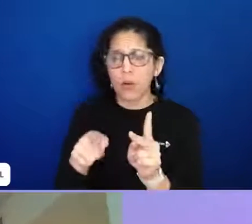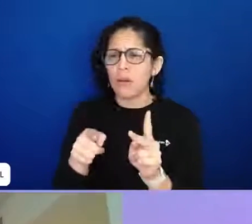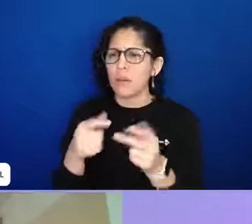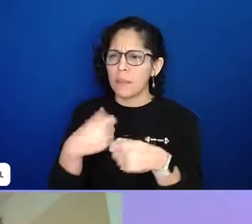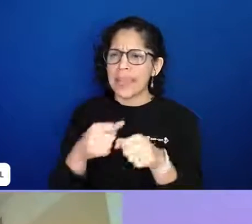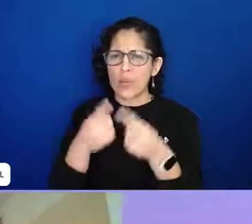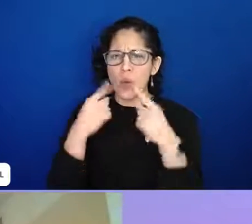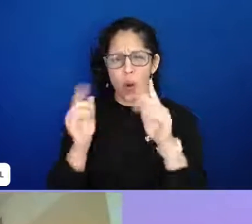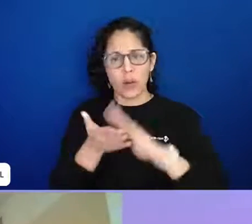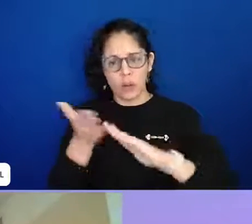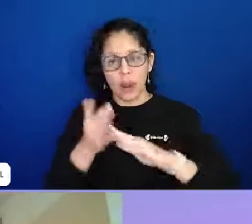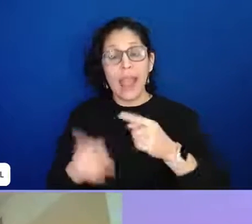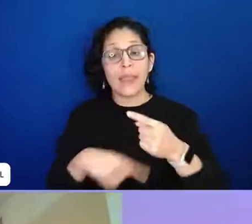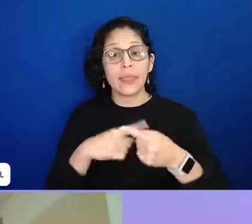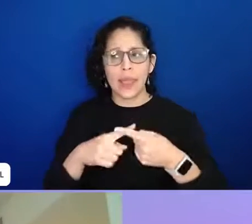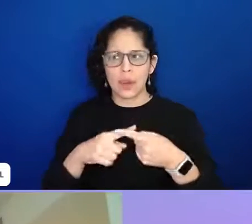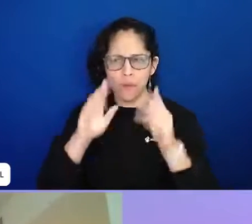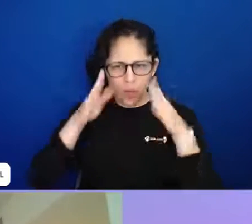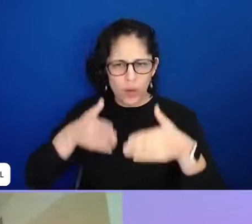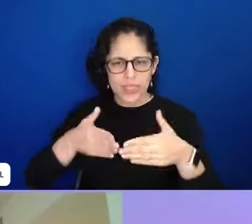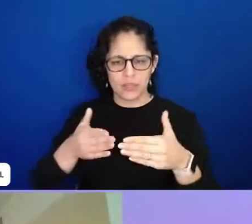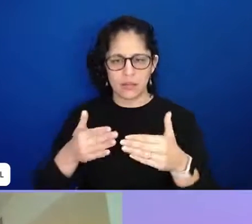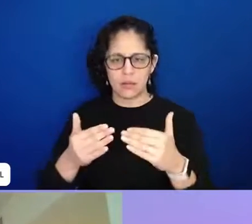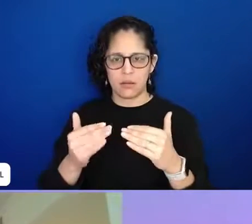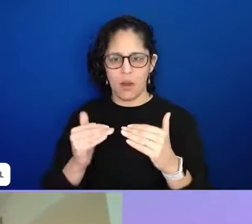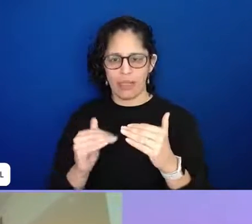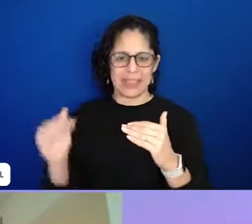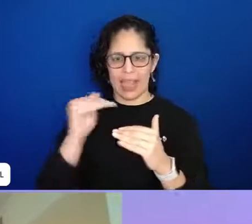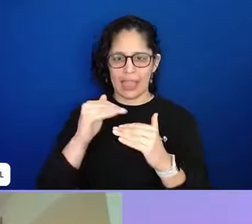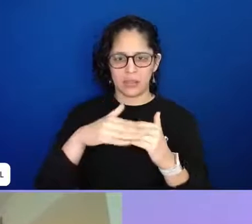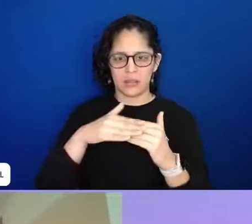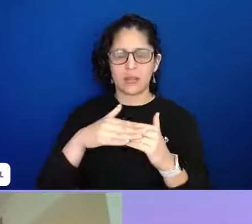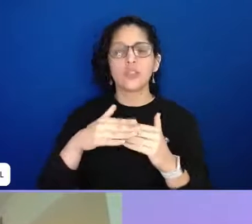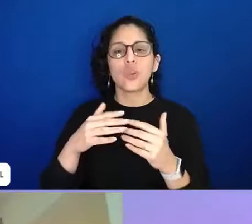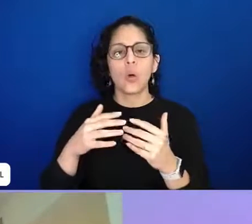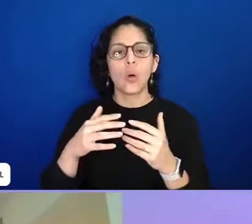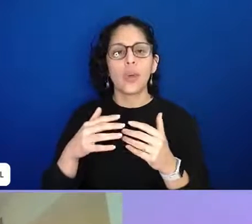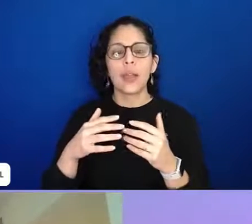can, whether it's 80%, 90%, whatever. Get the majority and their. Get the framework in.